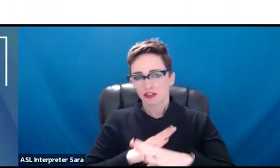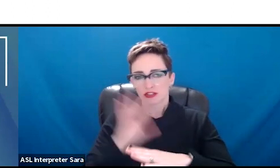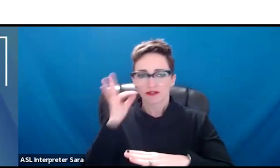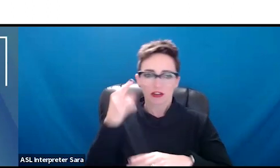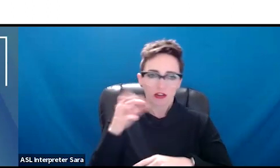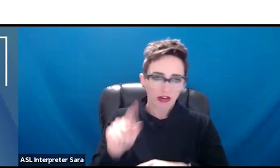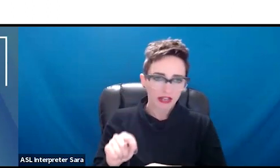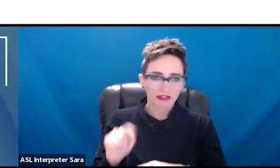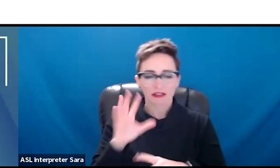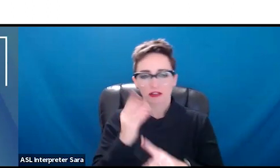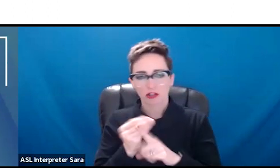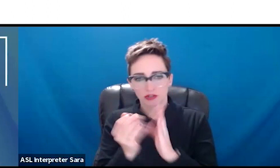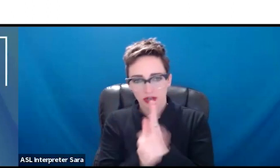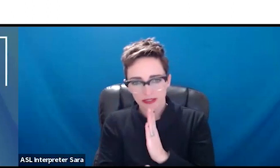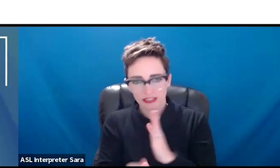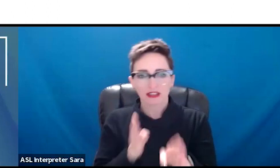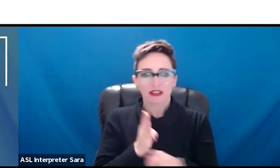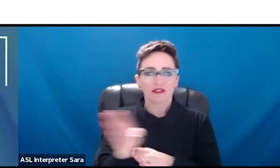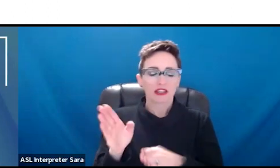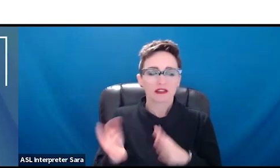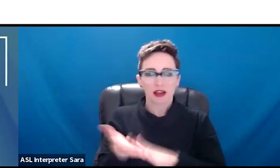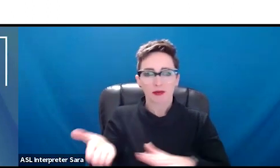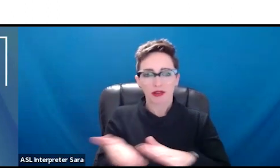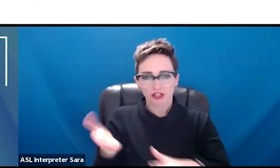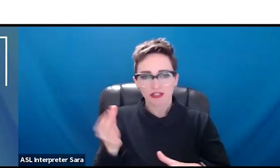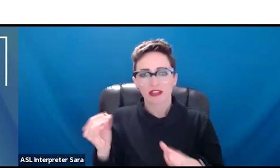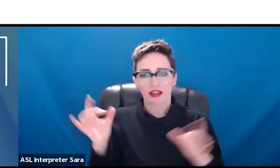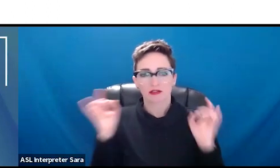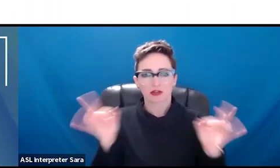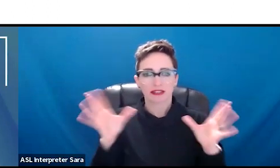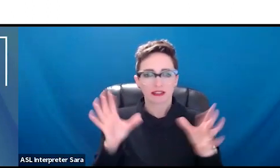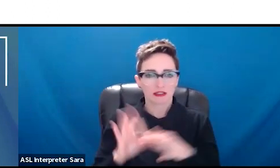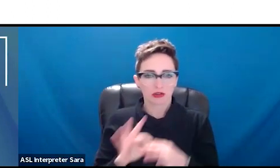Field Operations & Crisis Coordination.